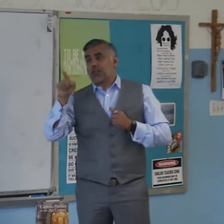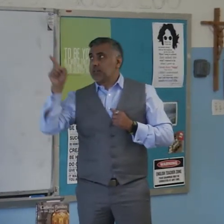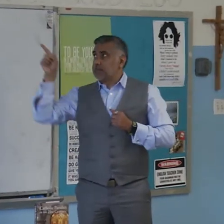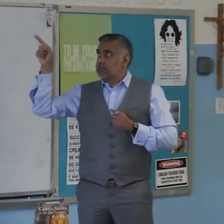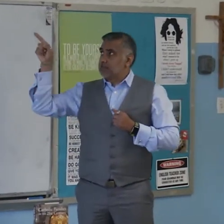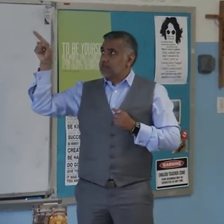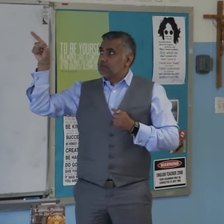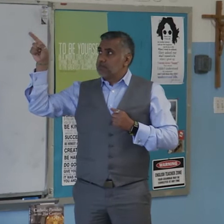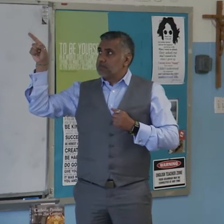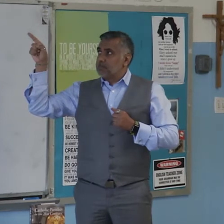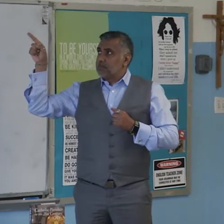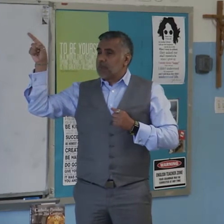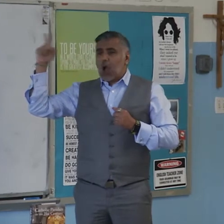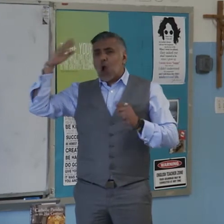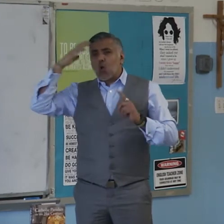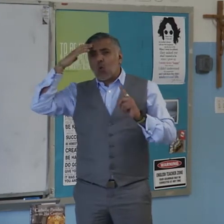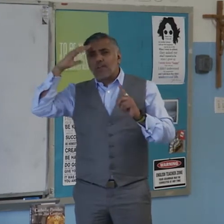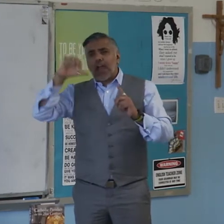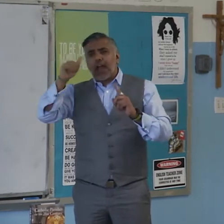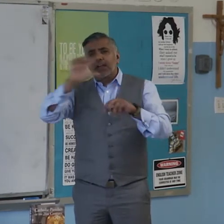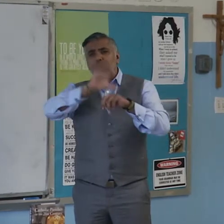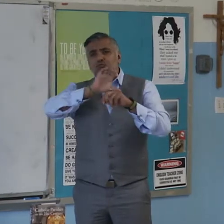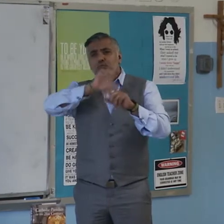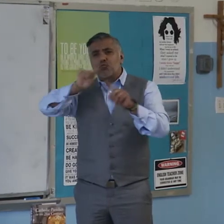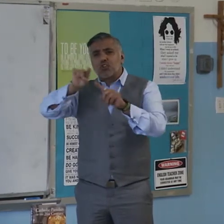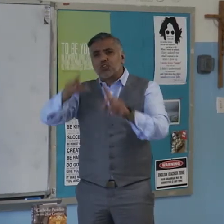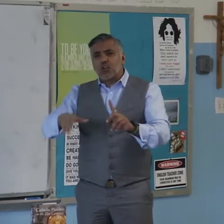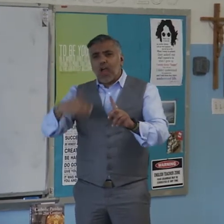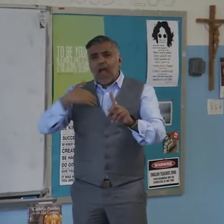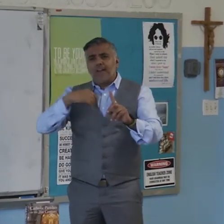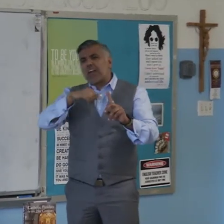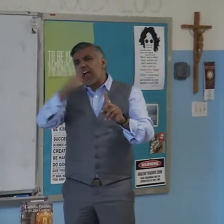parishioners with the following disabilities, just asking it for their